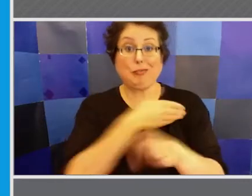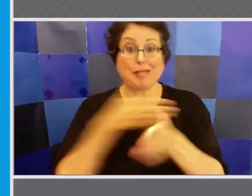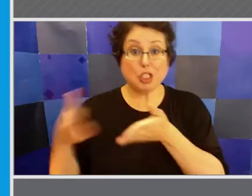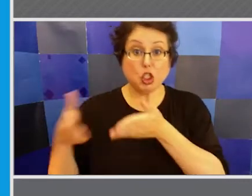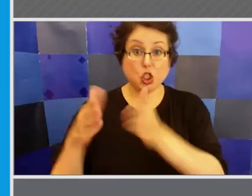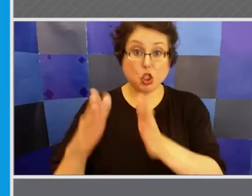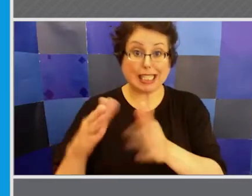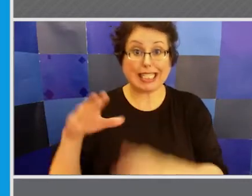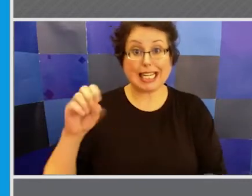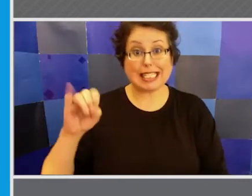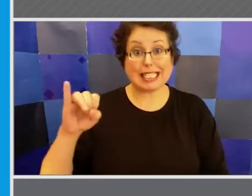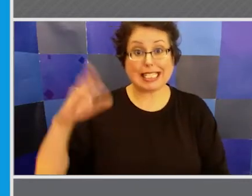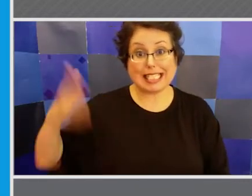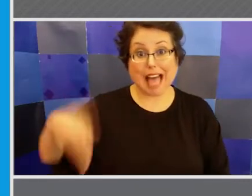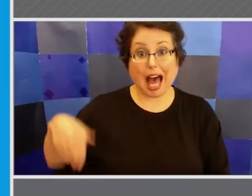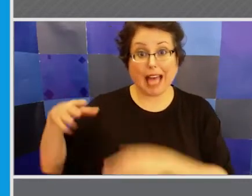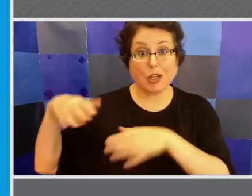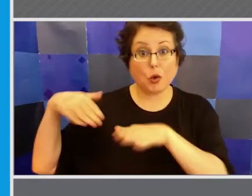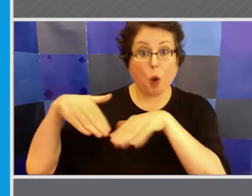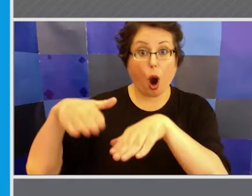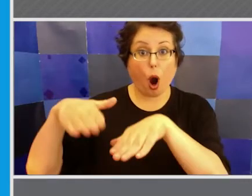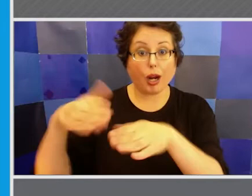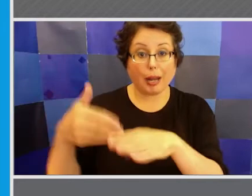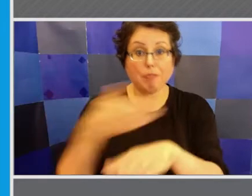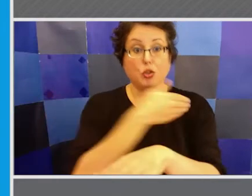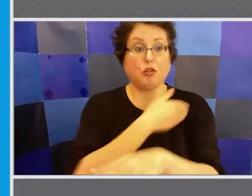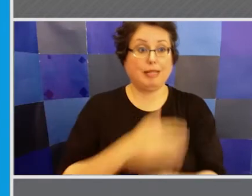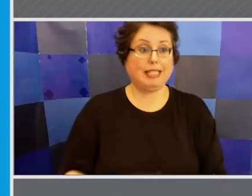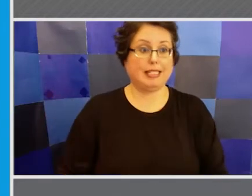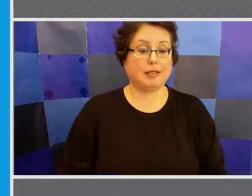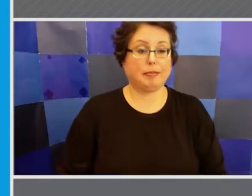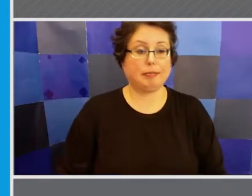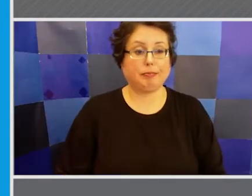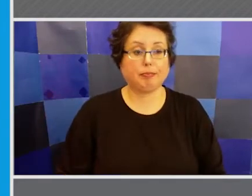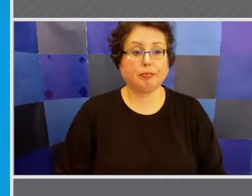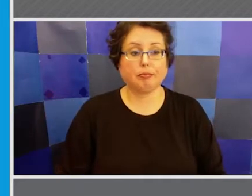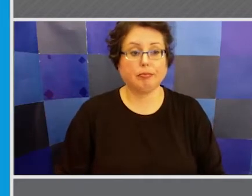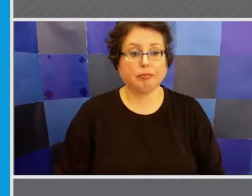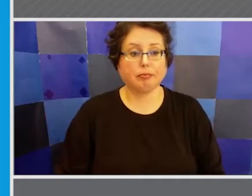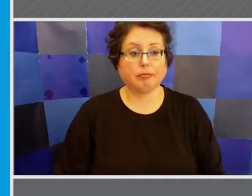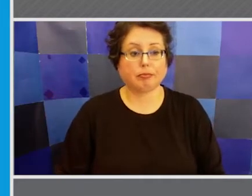Next slide please.